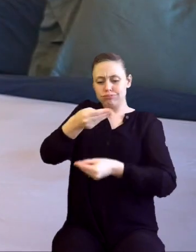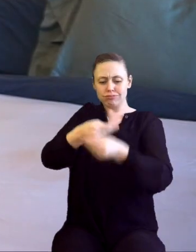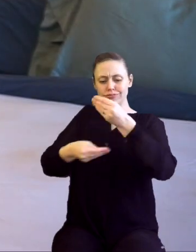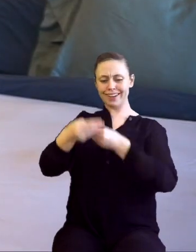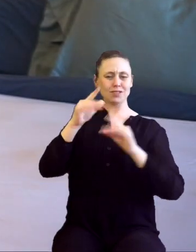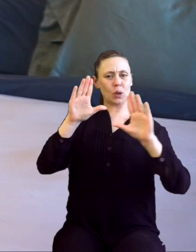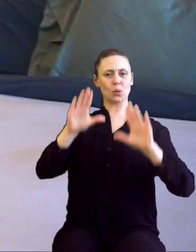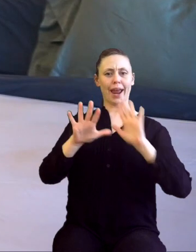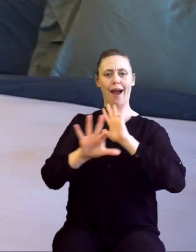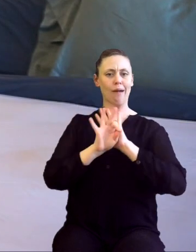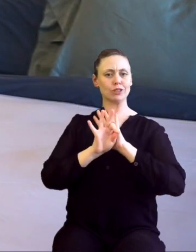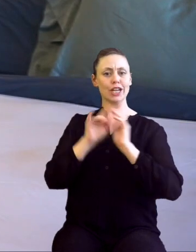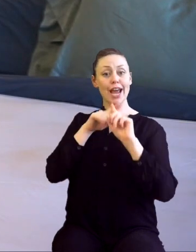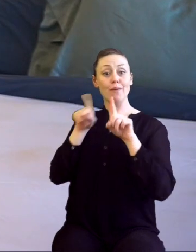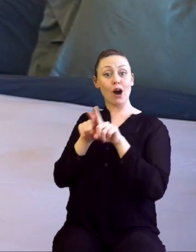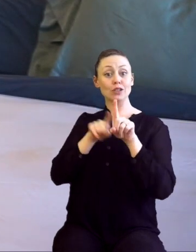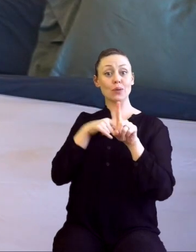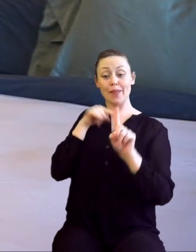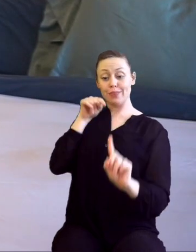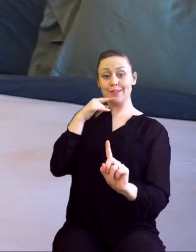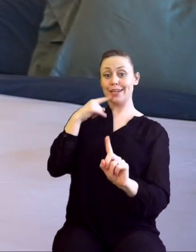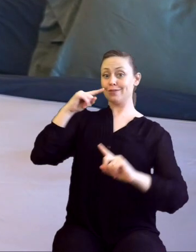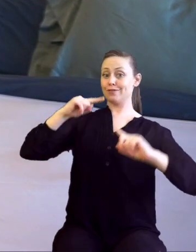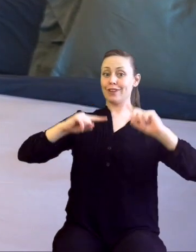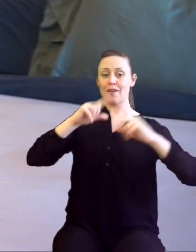option for you. We also found that select-a-bed was very accommodating by